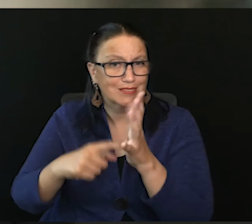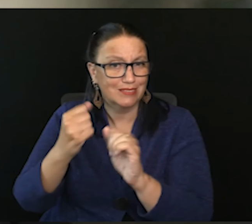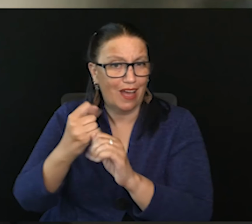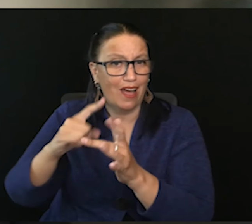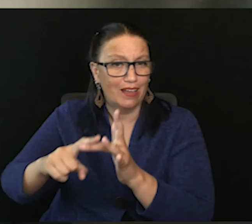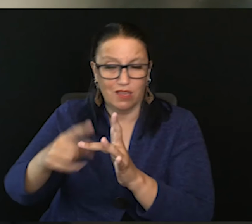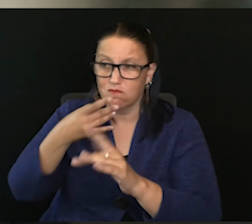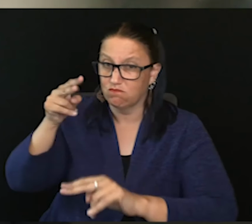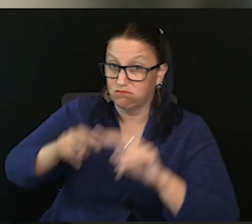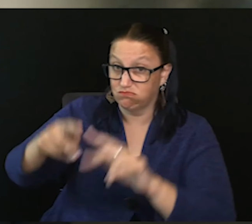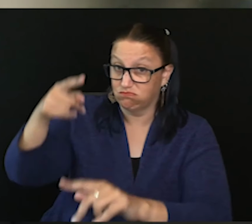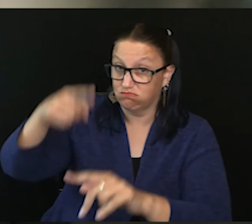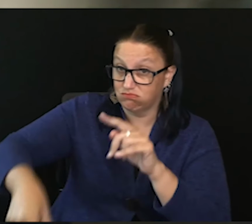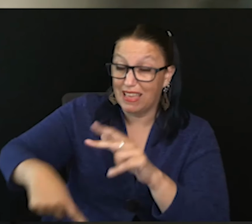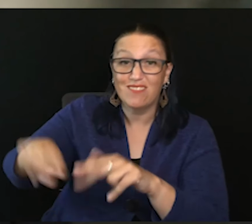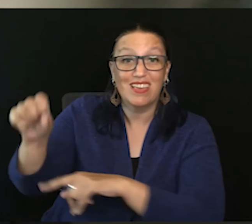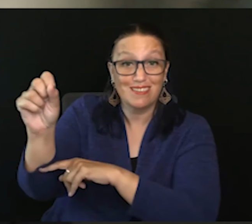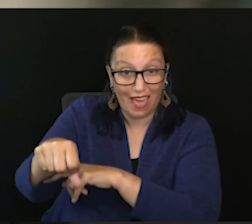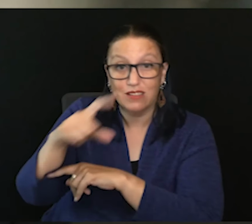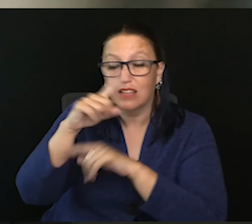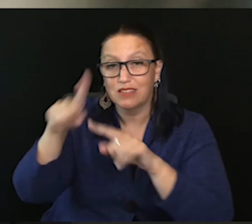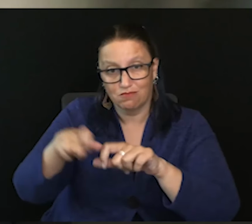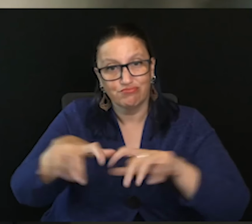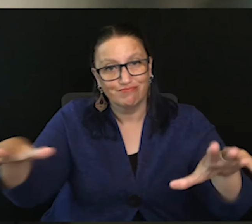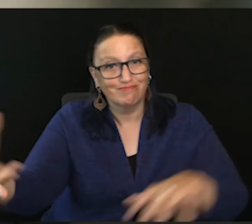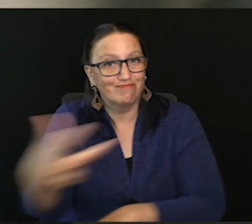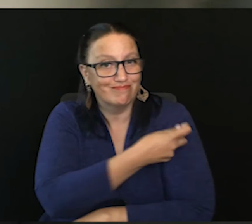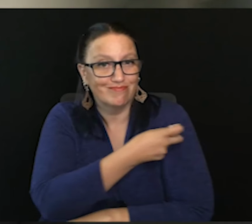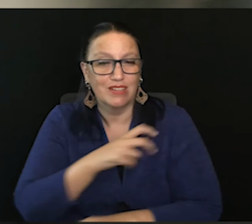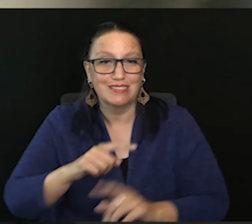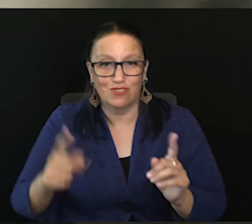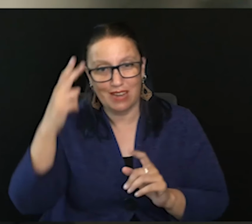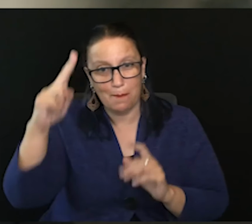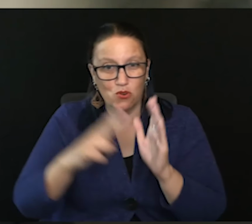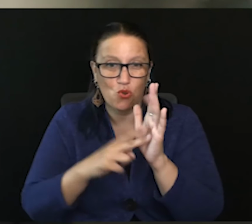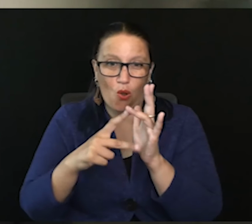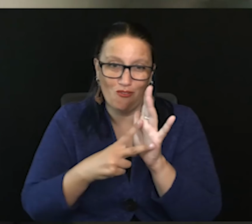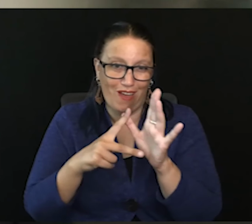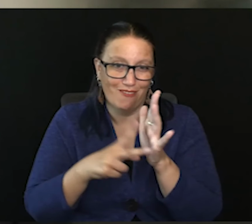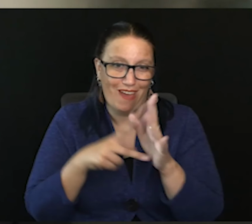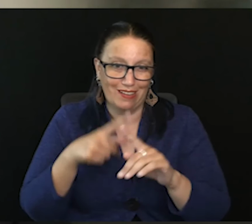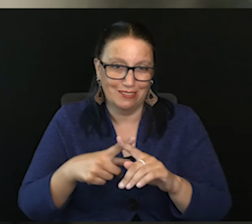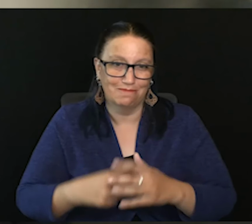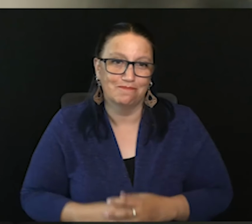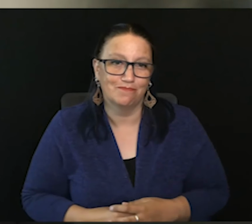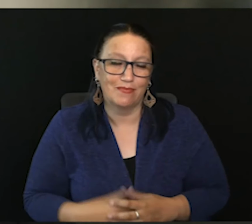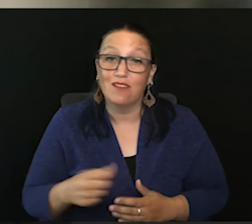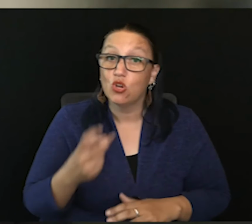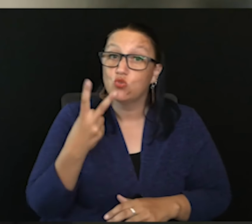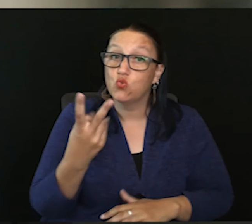The first of two green lights has been given. In terms of the two treatments, Paxlovid and Molnupiravir,